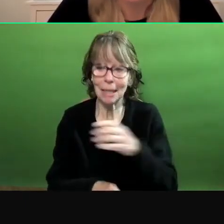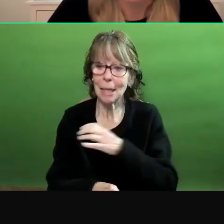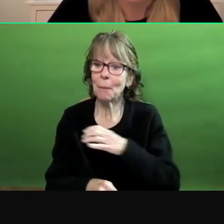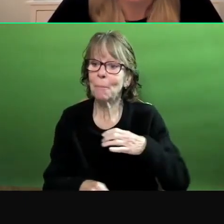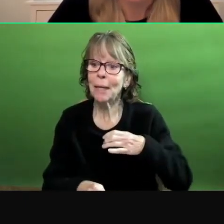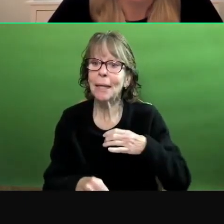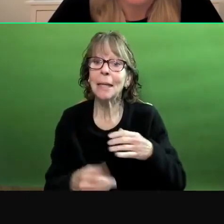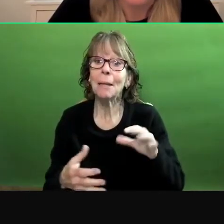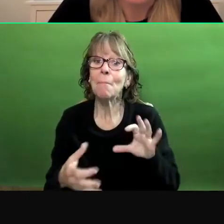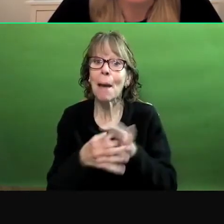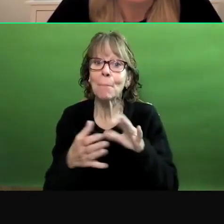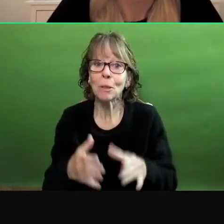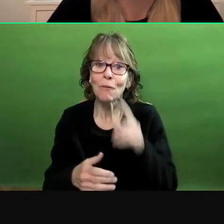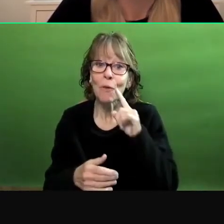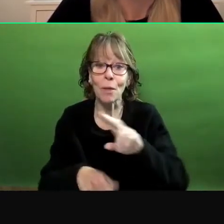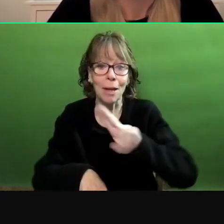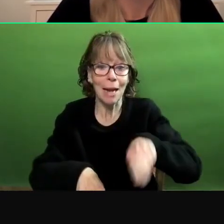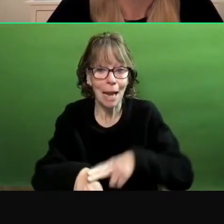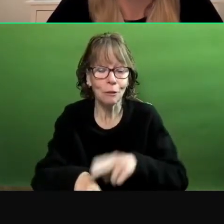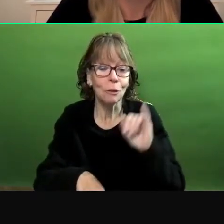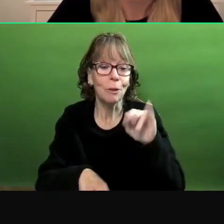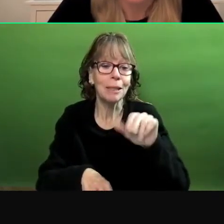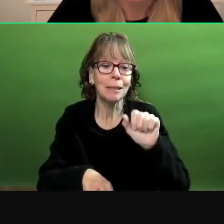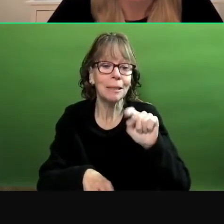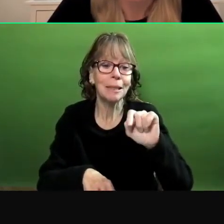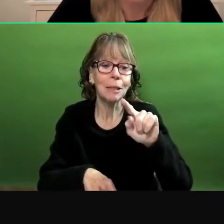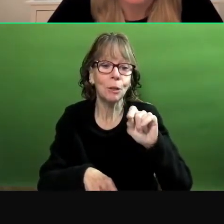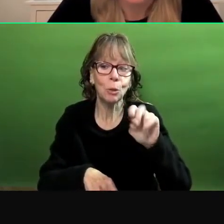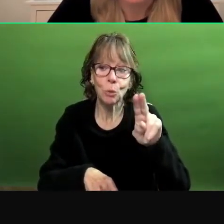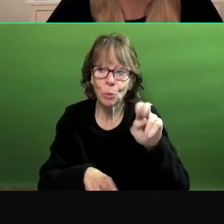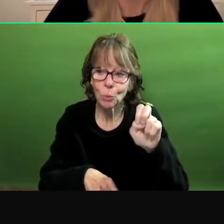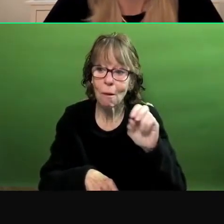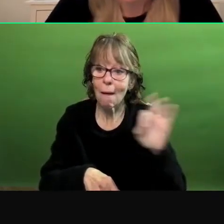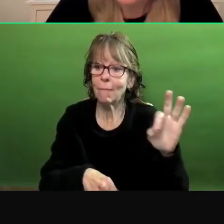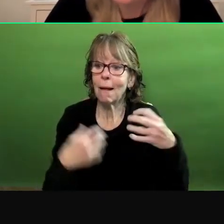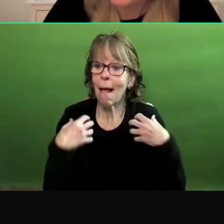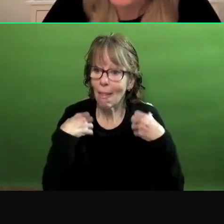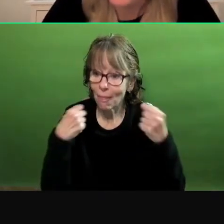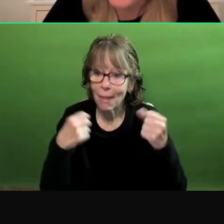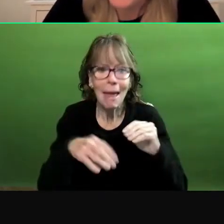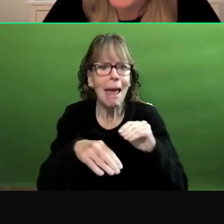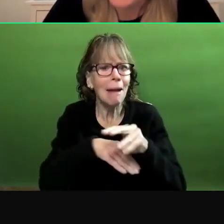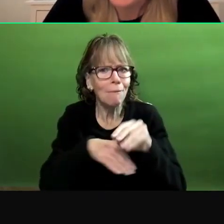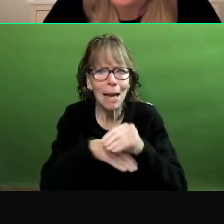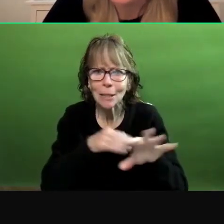Institute of Health Advisory Committee to the Director Working Group on Diversity,